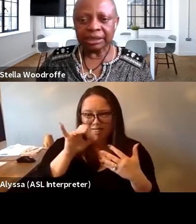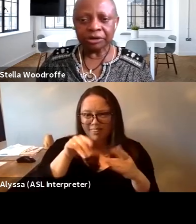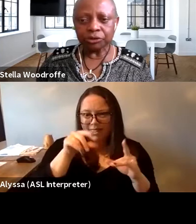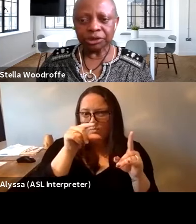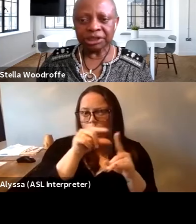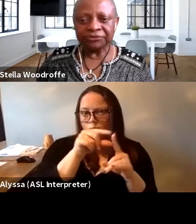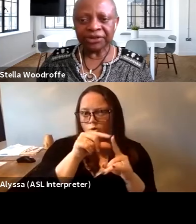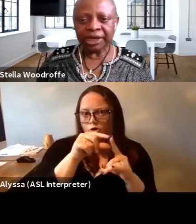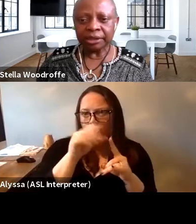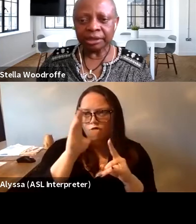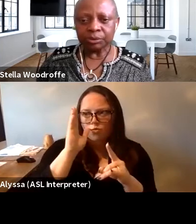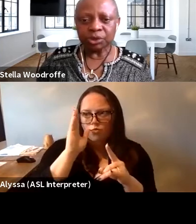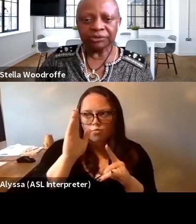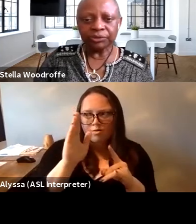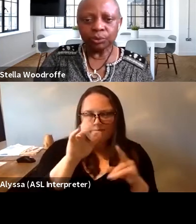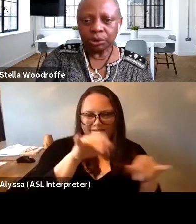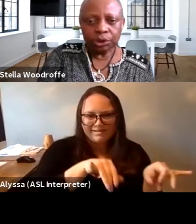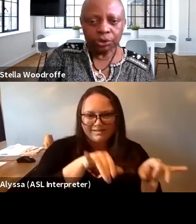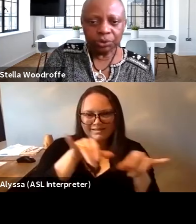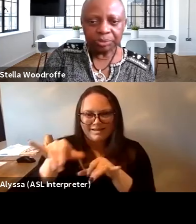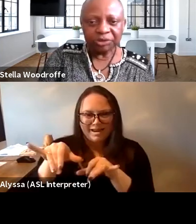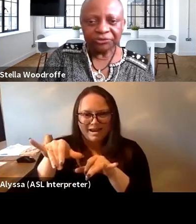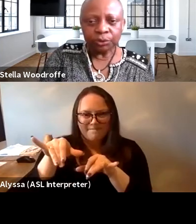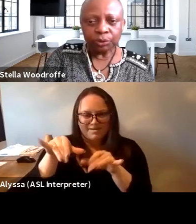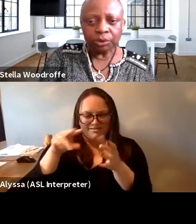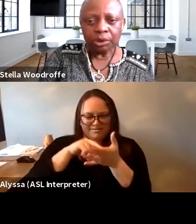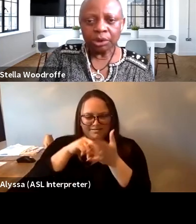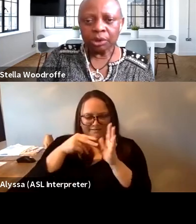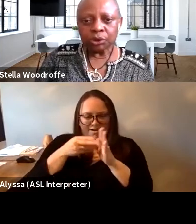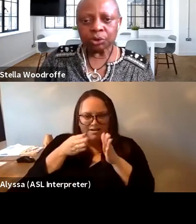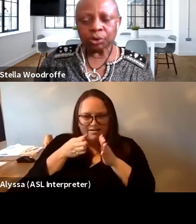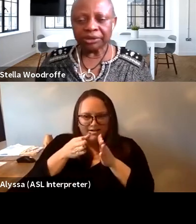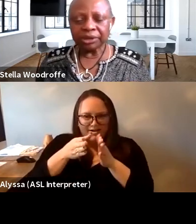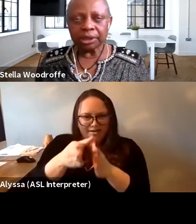narrowly defined as whatever word we use before. So I think